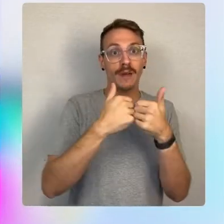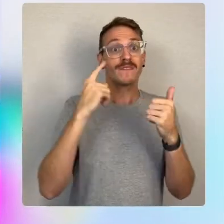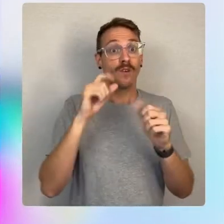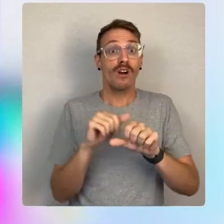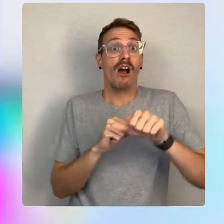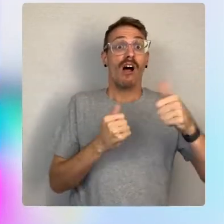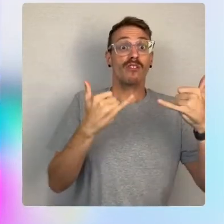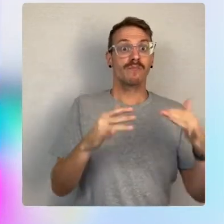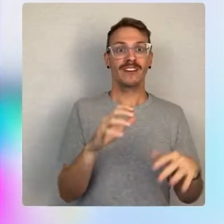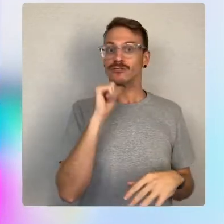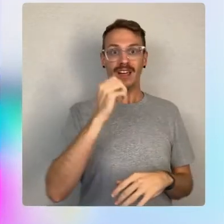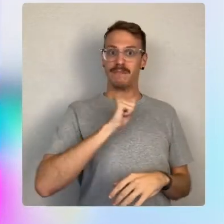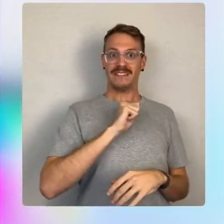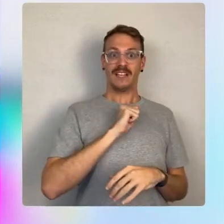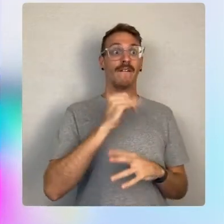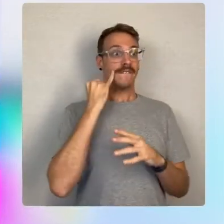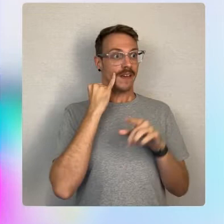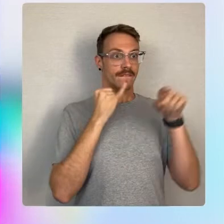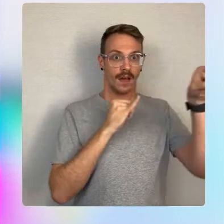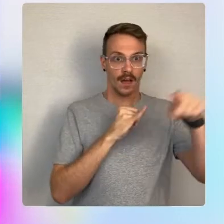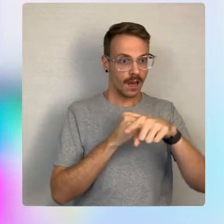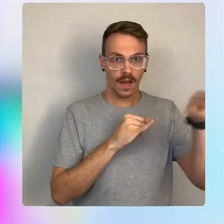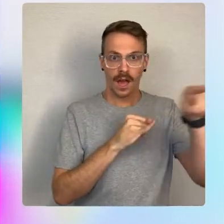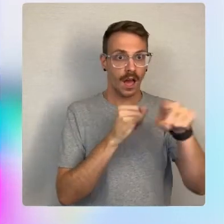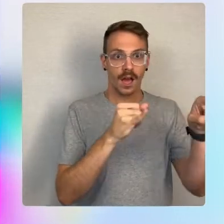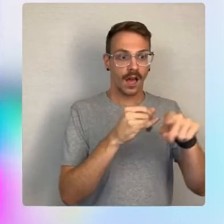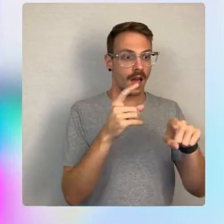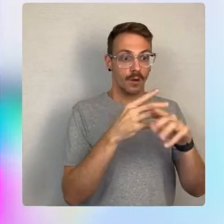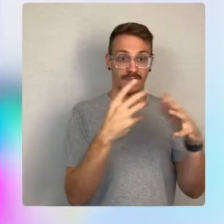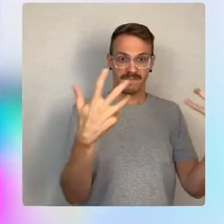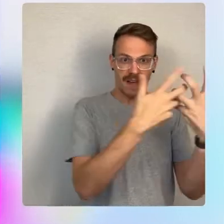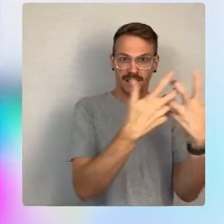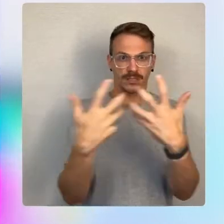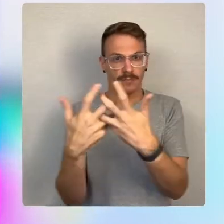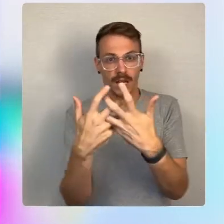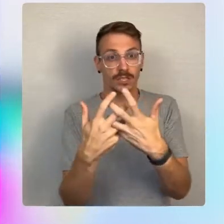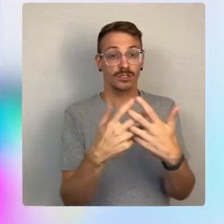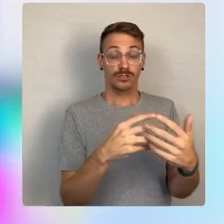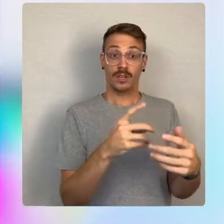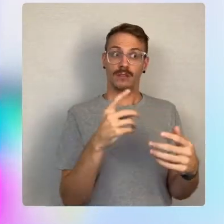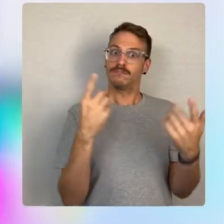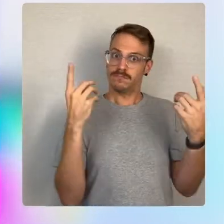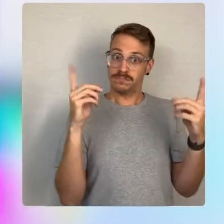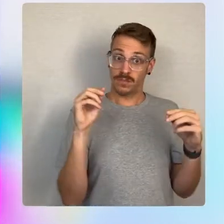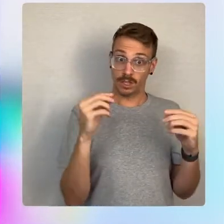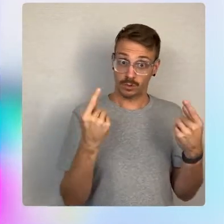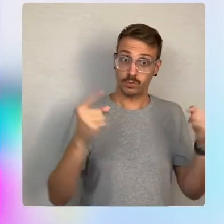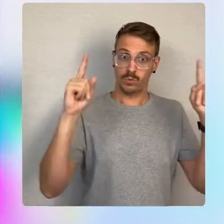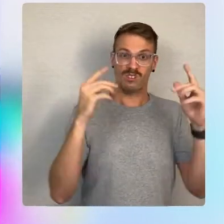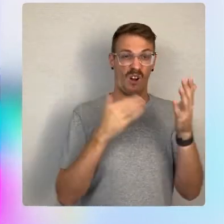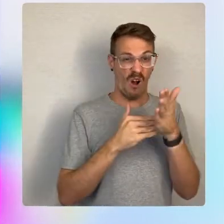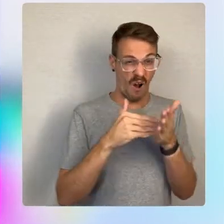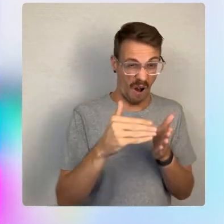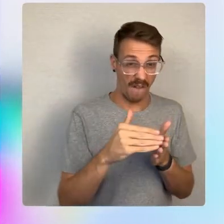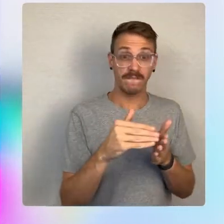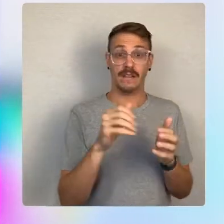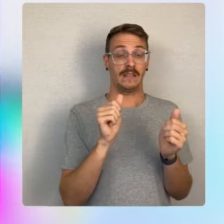When the IK matches up right, and it does a lot of the time with the work that the avatar team has done, honestly, probably one of the best IK solvers